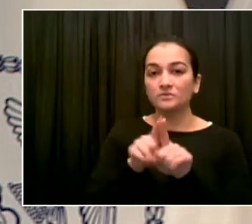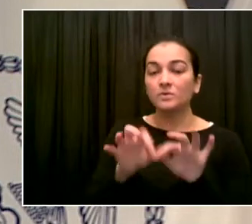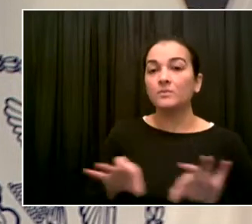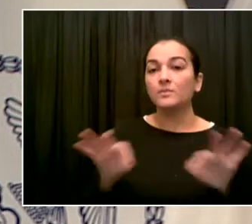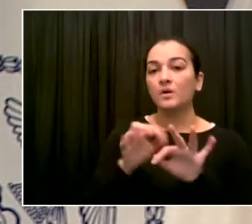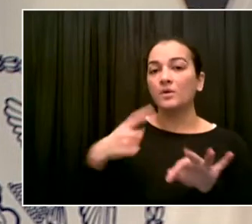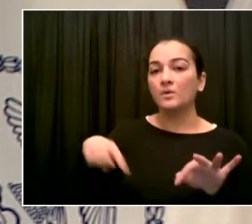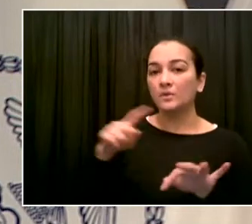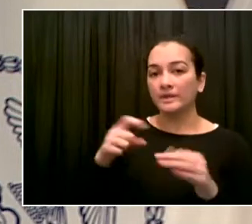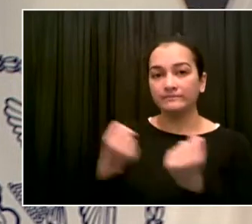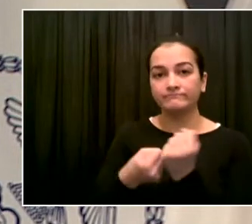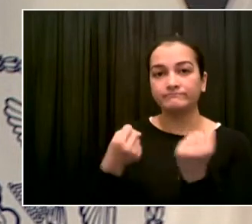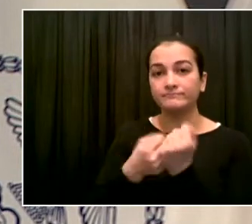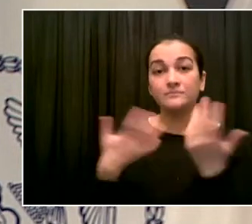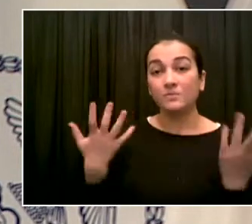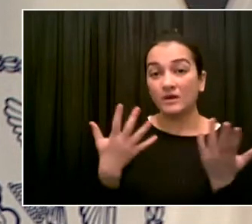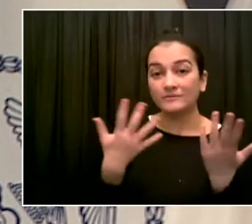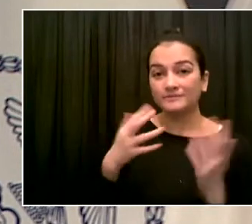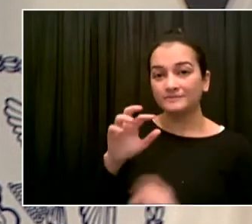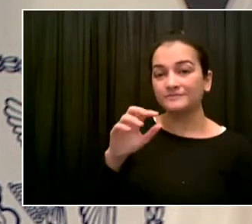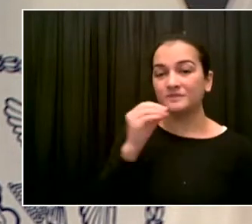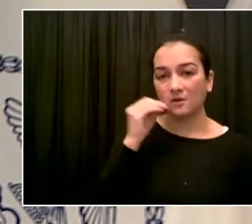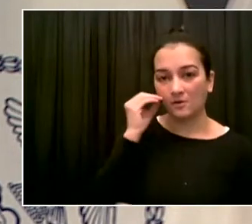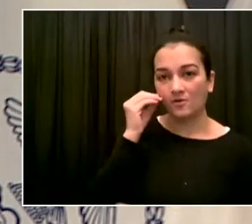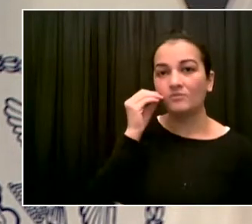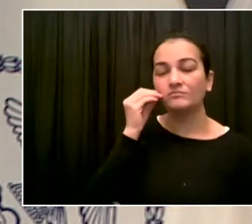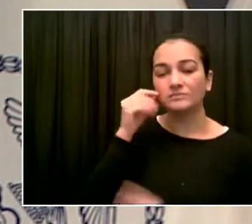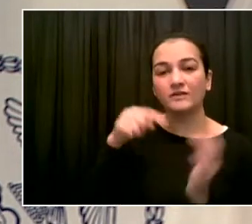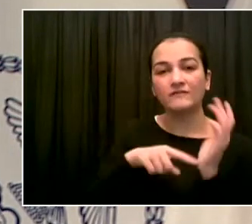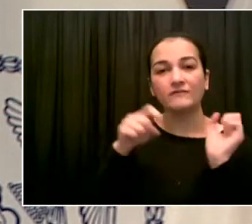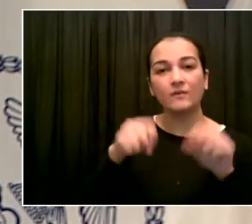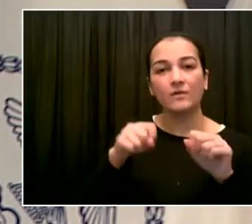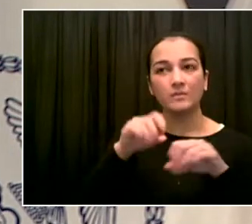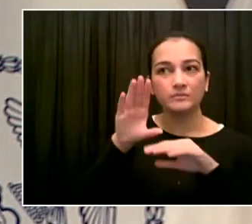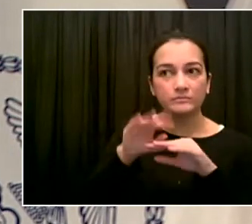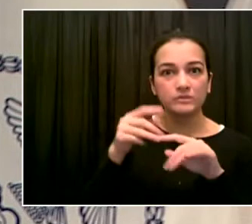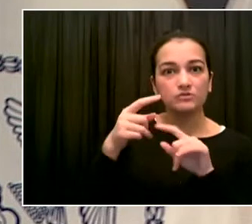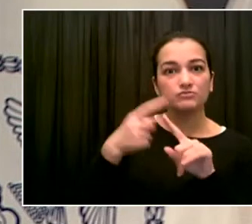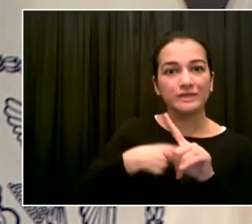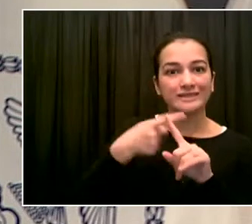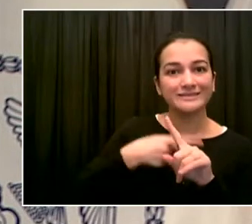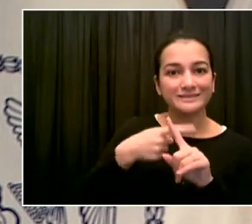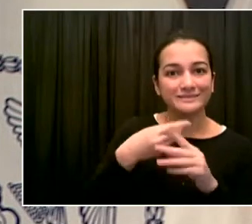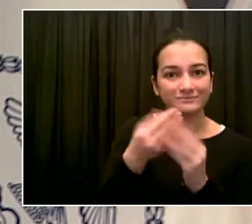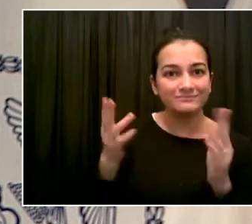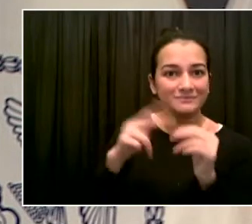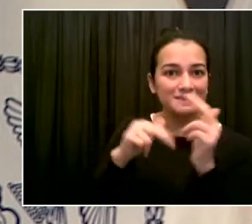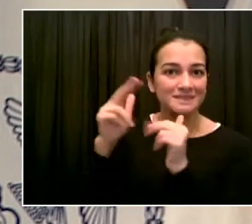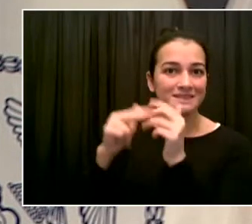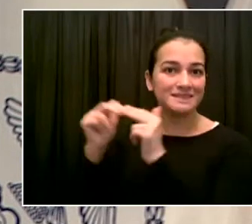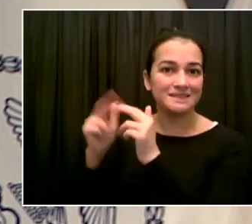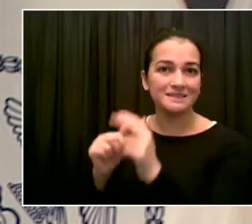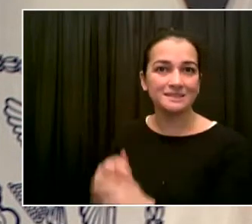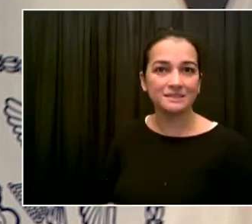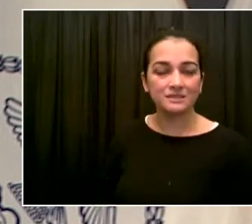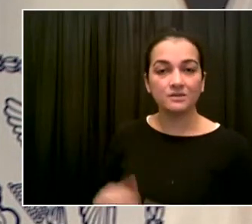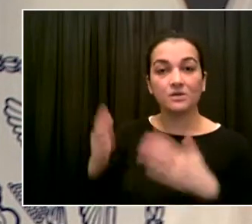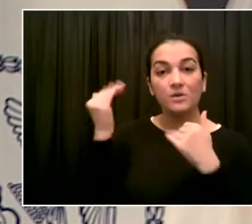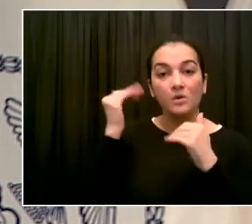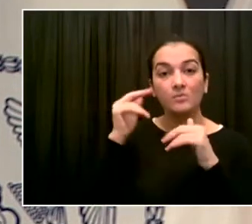HOUSING. THE MASS INVESTMENT INTO AFFORDABLE HOUSING INITIATIVE IN THE HISTORY OF THE CITY.